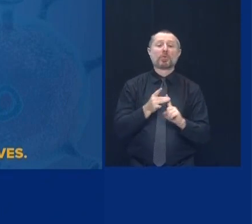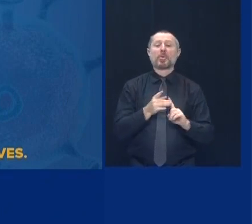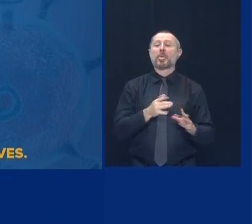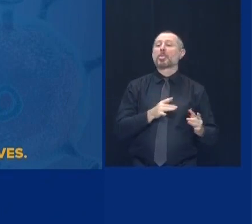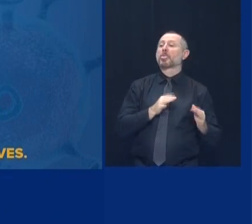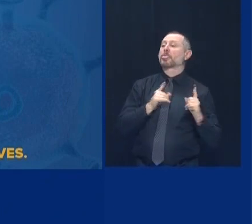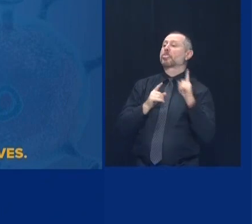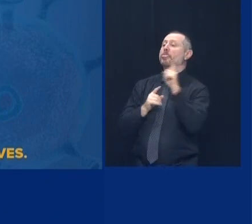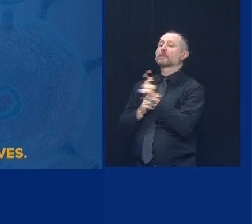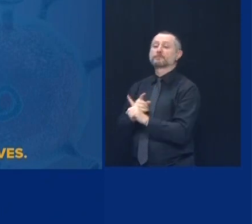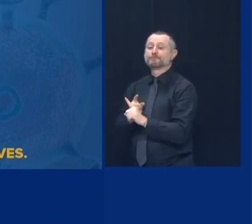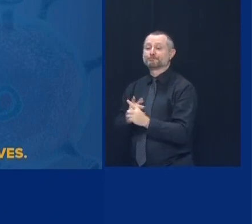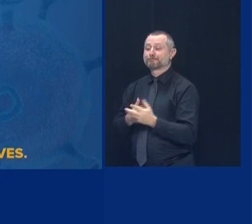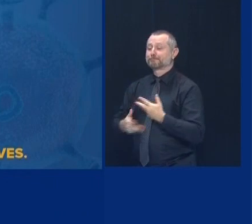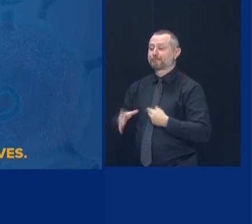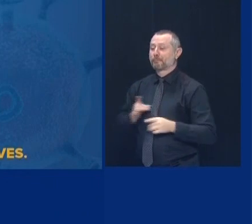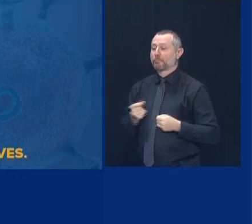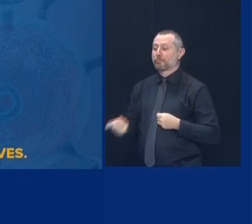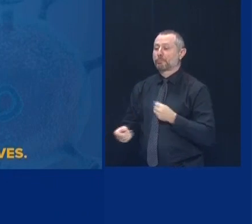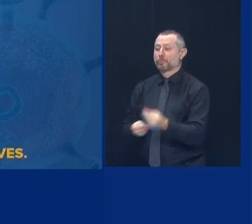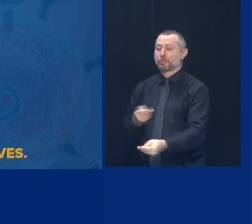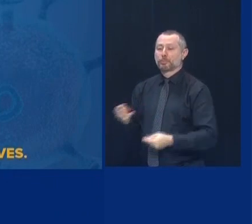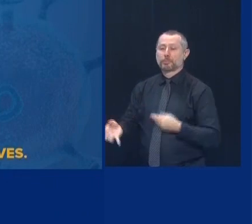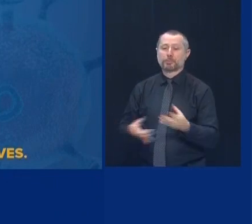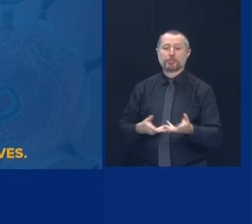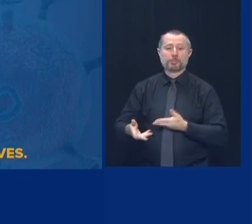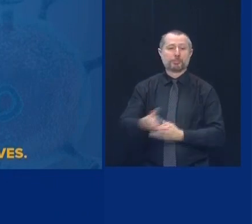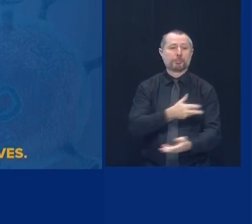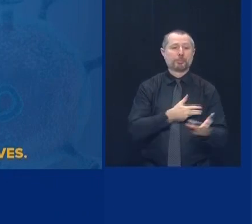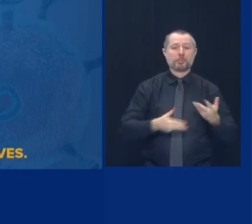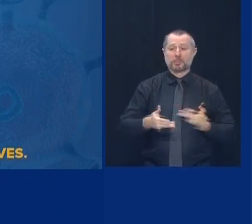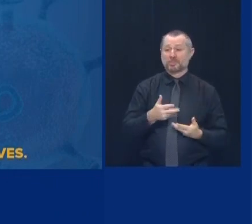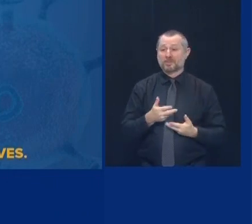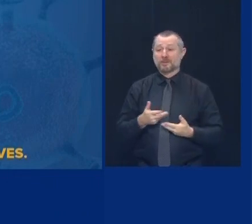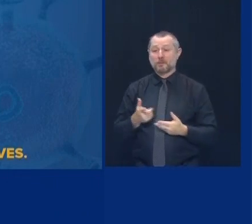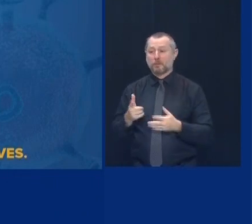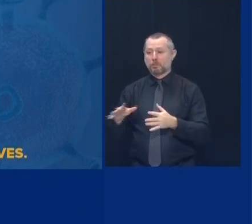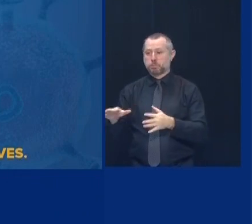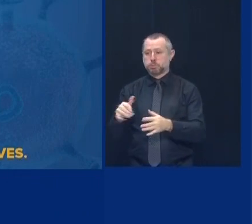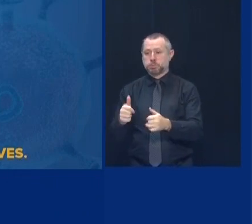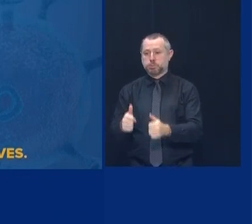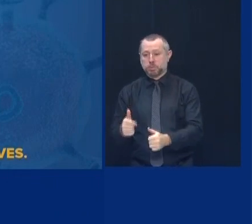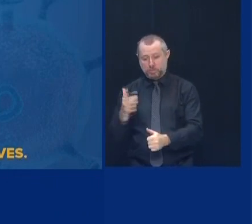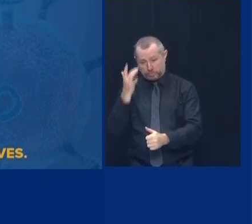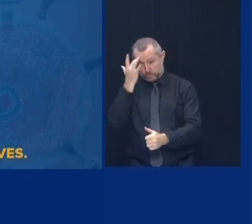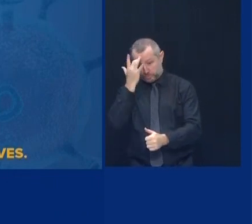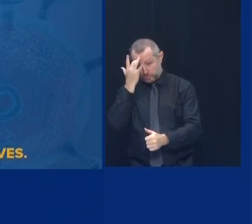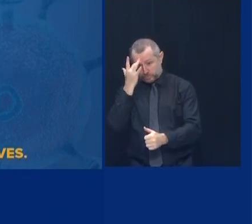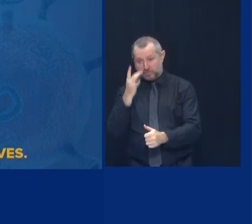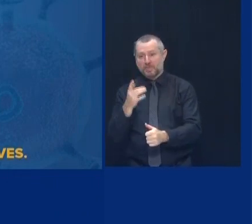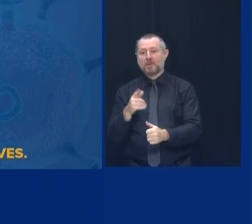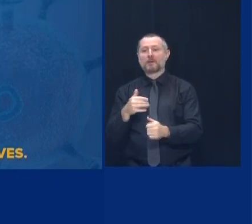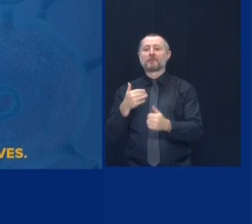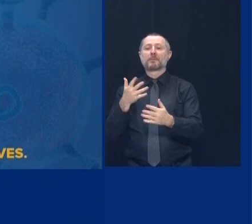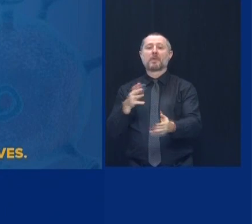START TO SEE RESULTS OF WHAT HAPPENED OVER THE THANKSGIVING WEEKEND. PEOPLE GET INFECTED. YOU NEED ANñr INCUBATION PERIOD